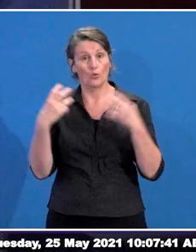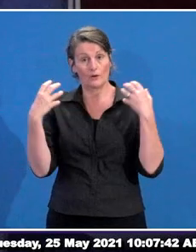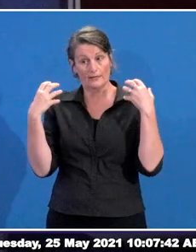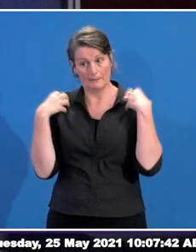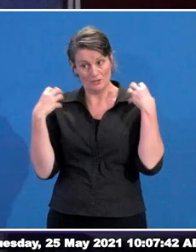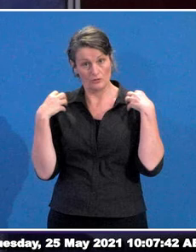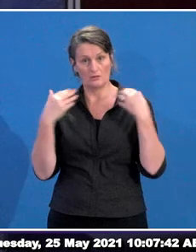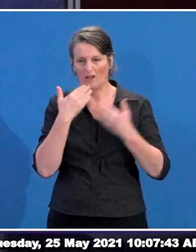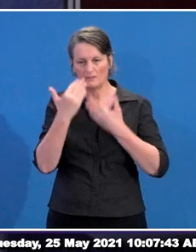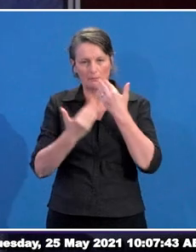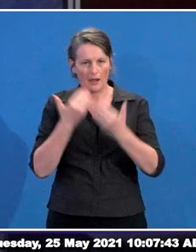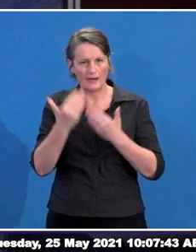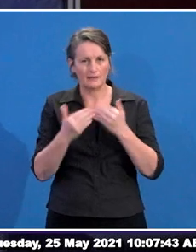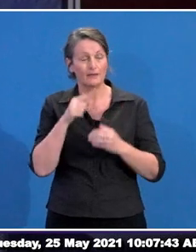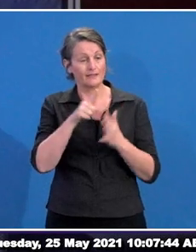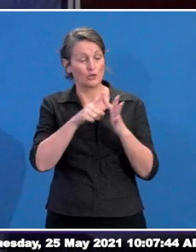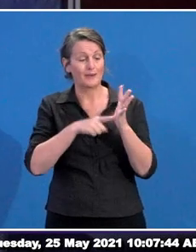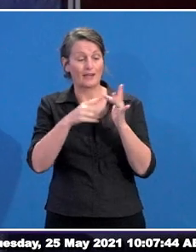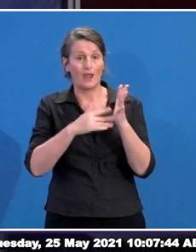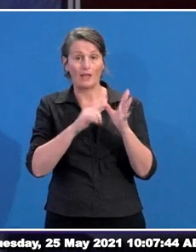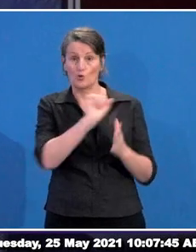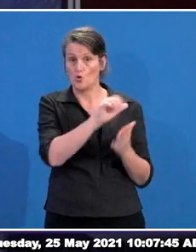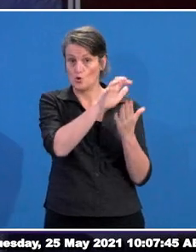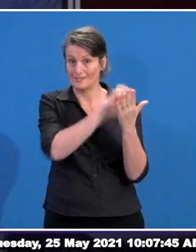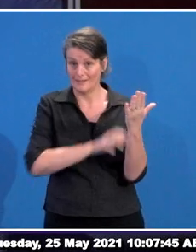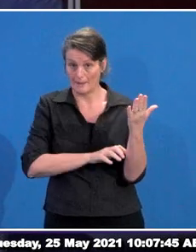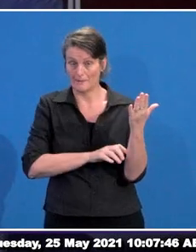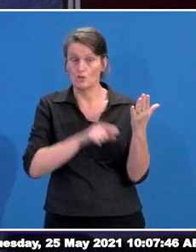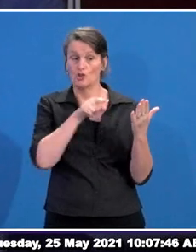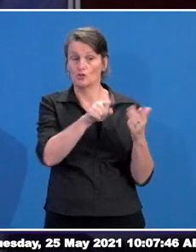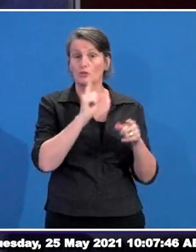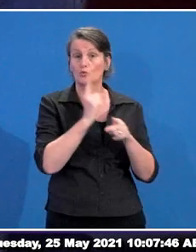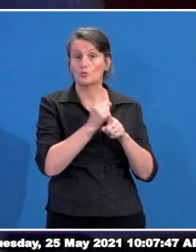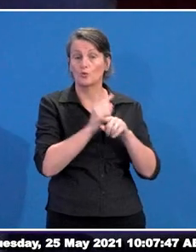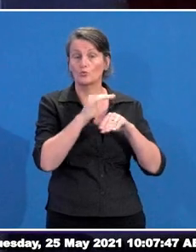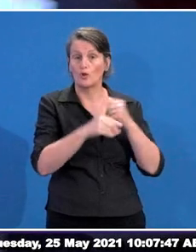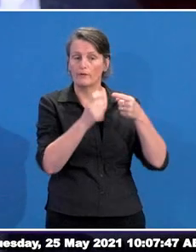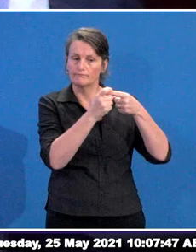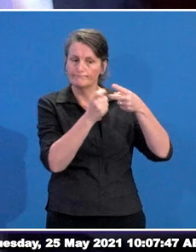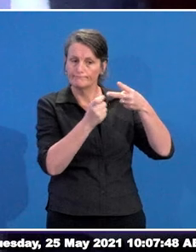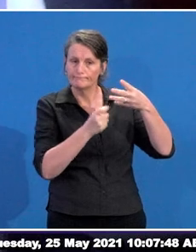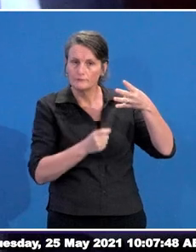this is part of Eliza's statement where she discusses the various complaints and concerns